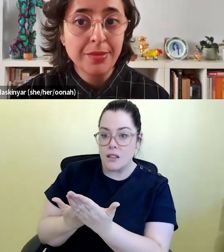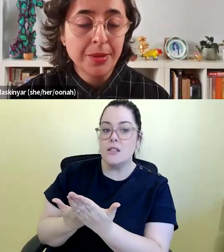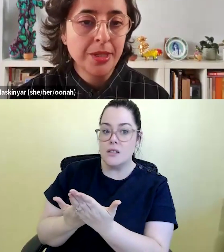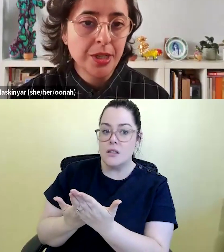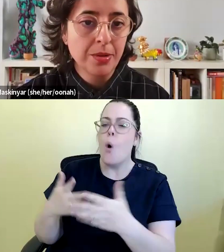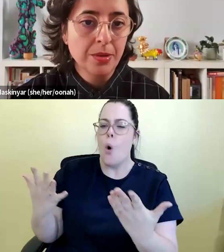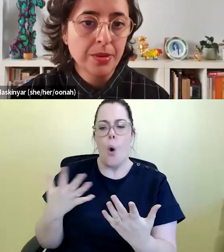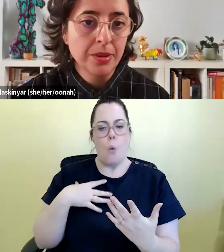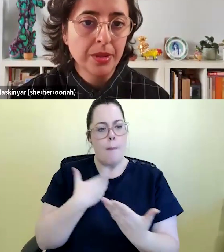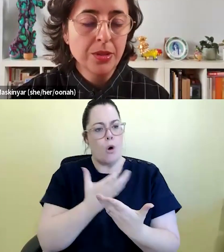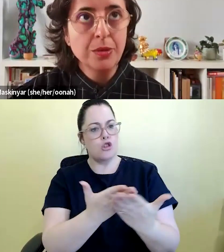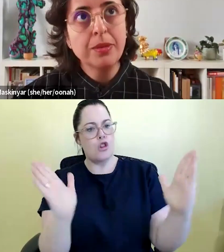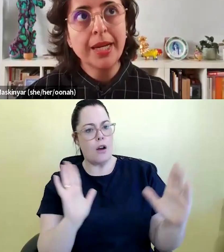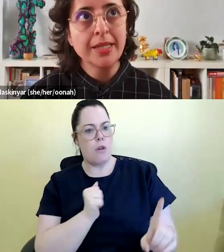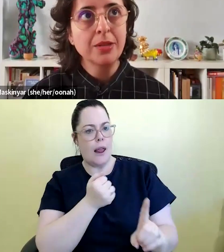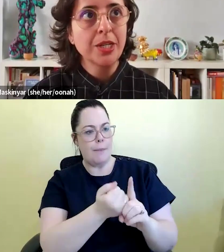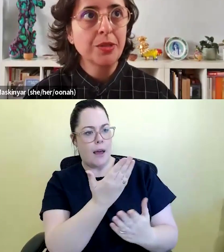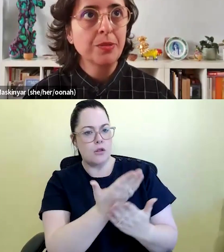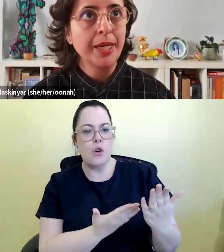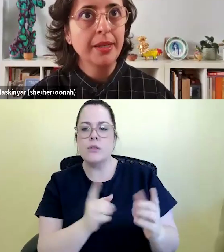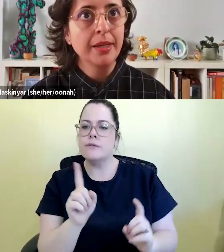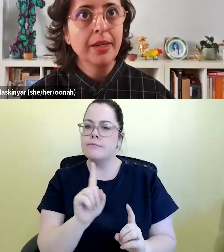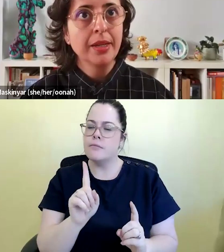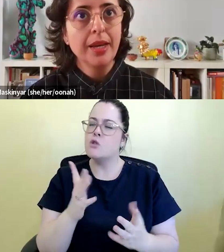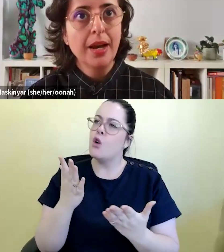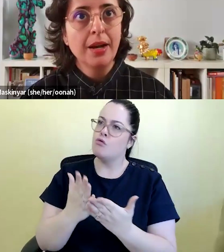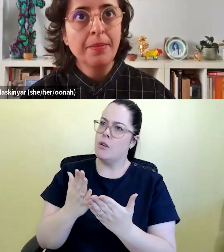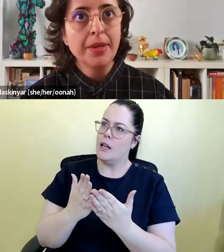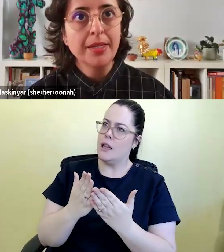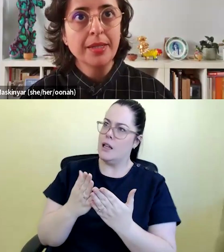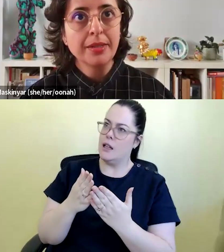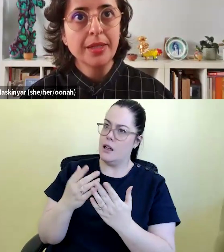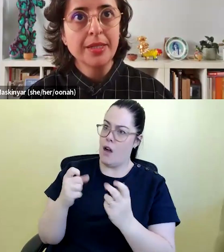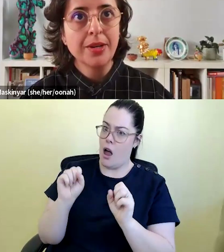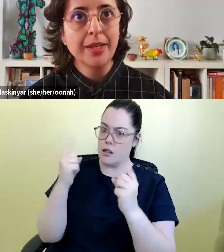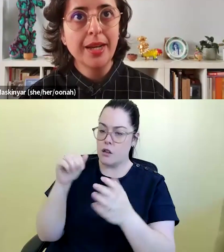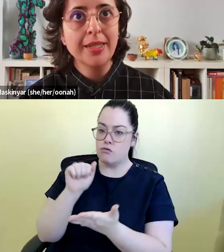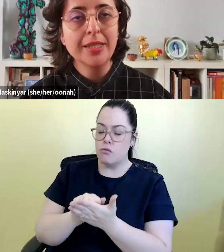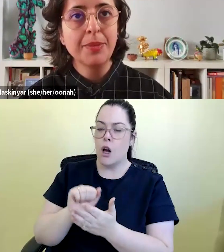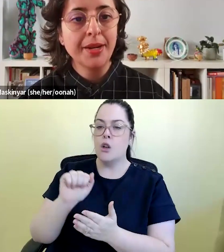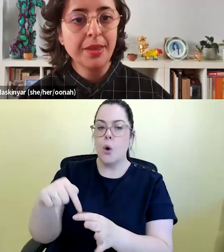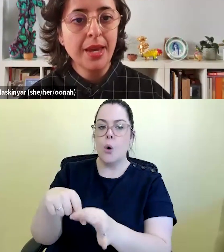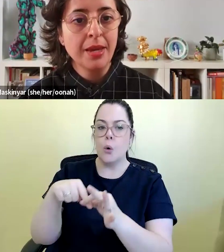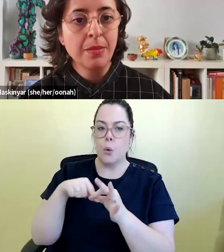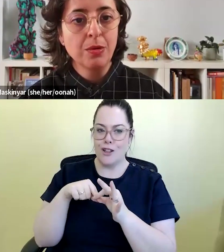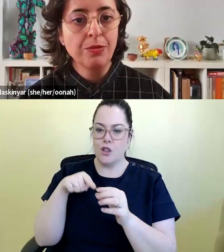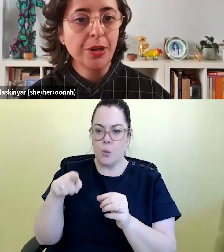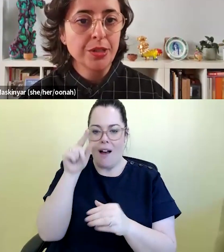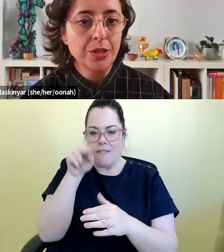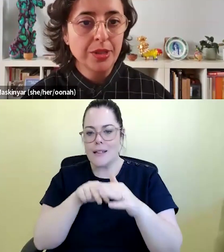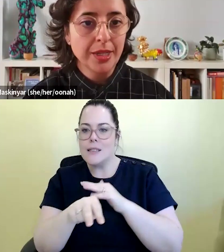everyone in general?' I guess the question would be, is there an anticipated theme or focus to the